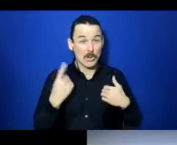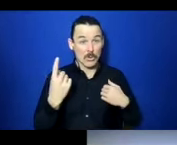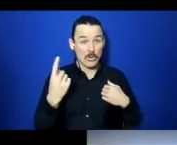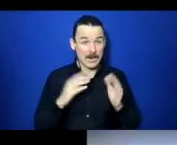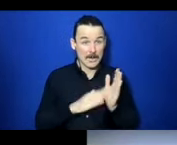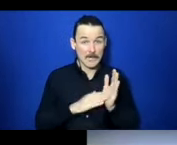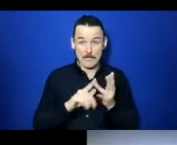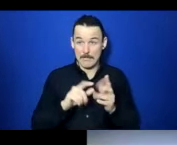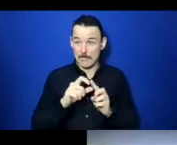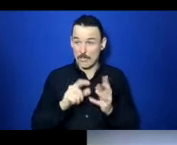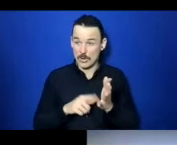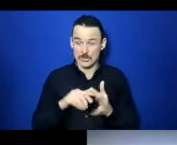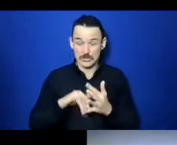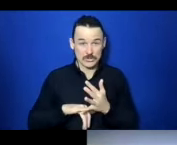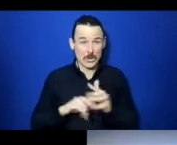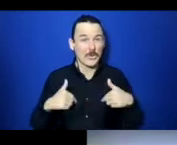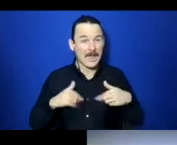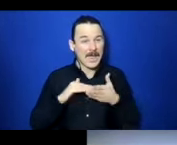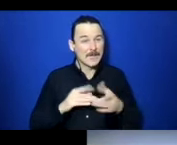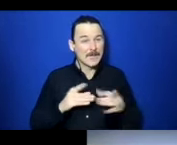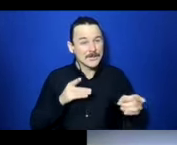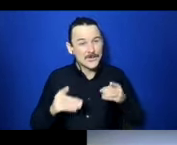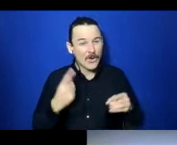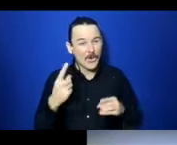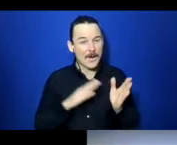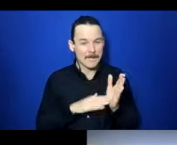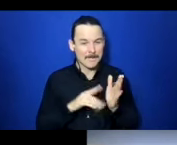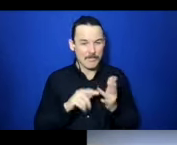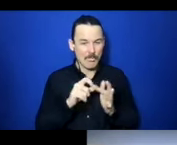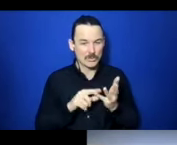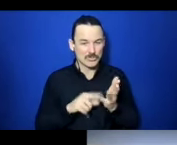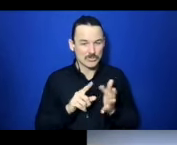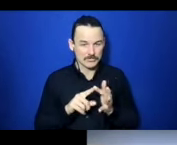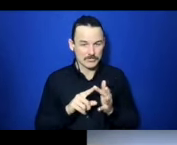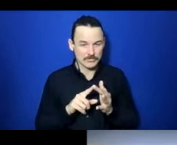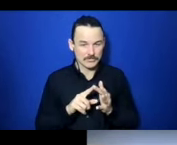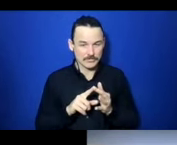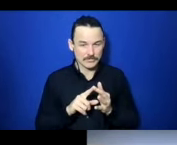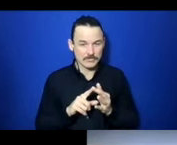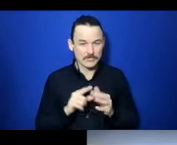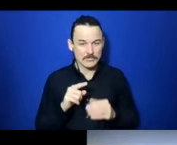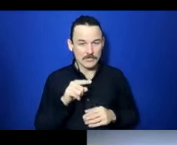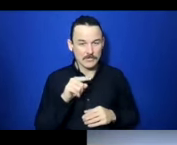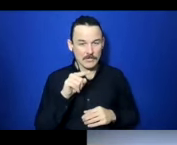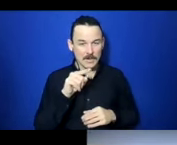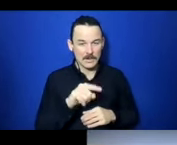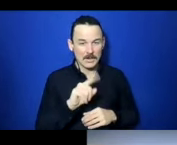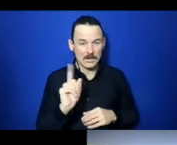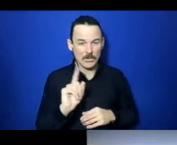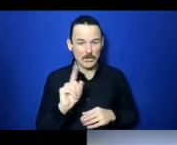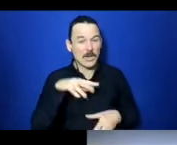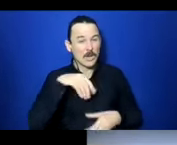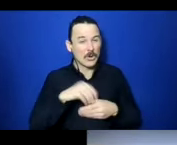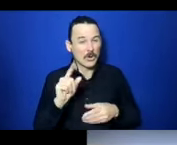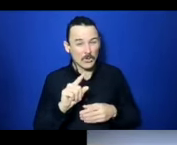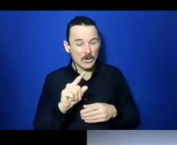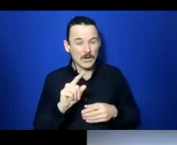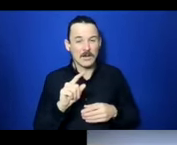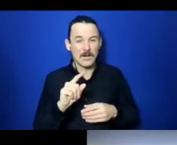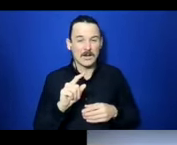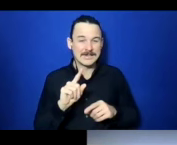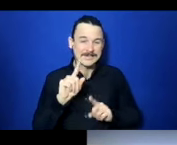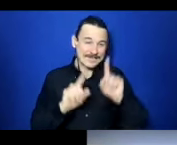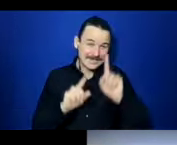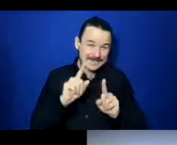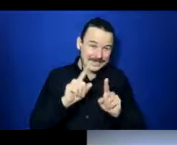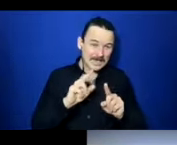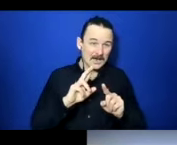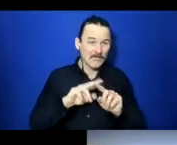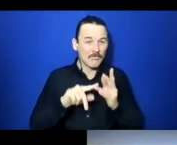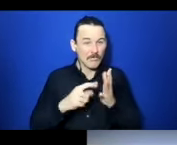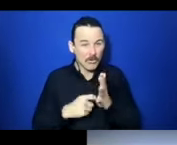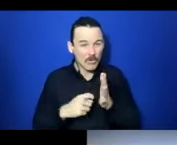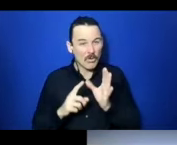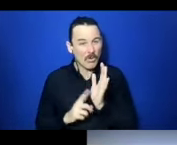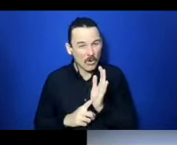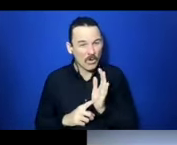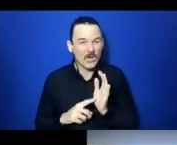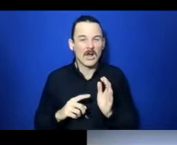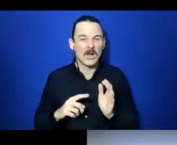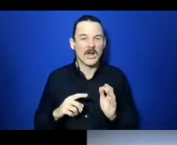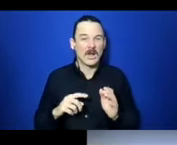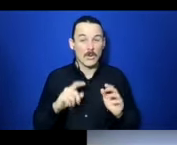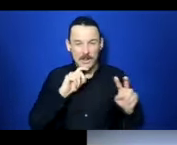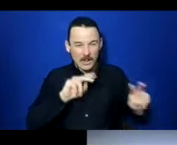in that app features our smart city our Cities For All tracking soft system but again we give